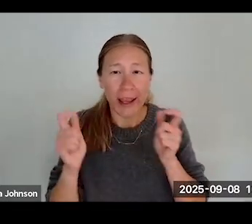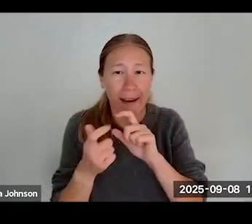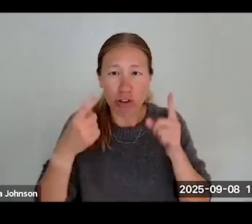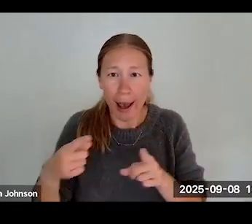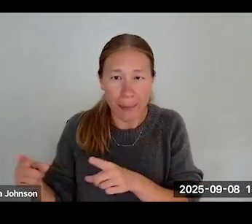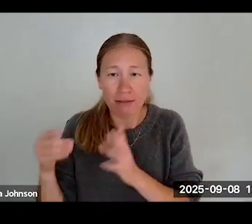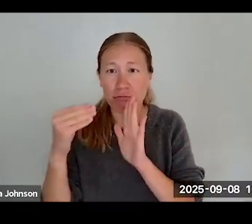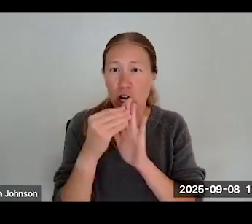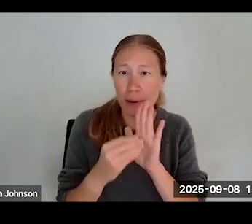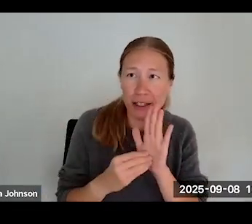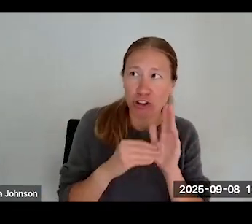from our regulators over time.